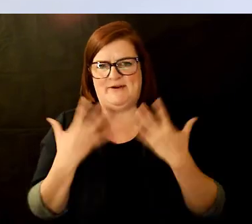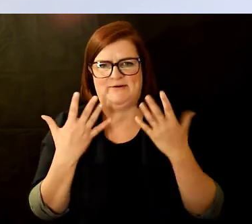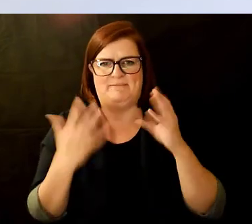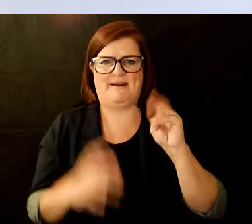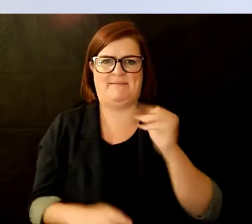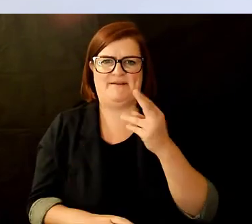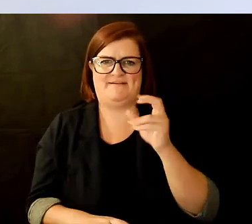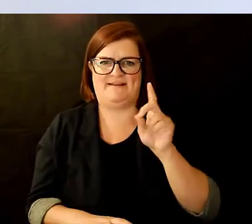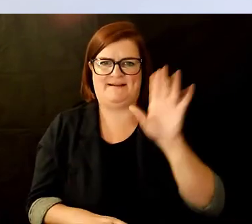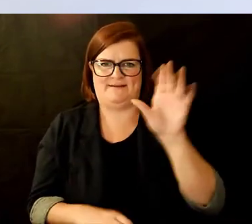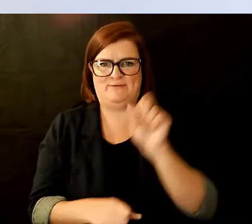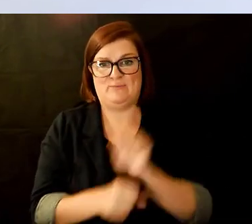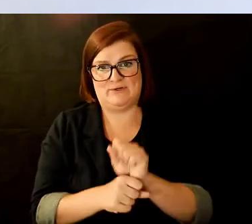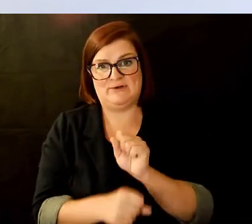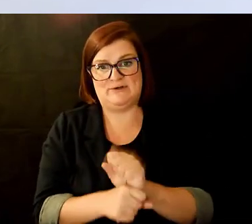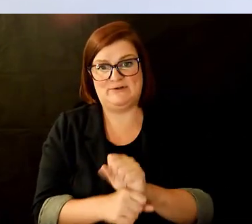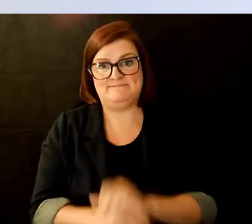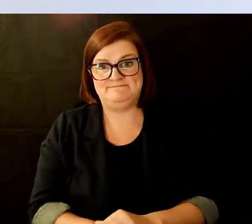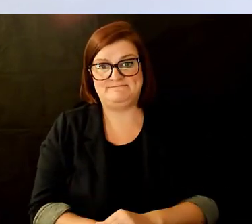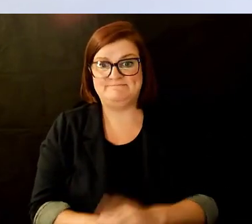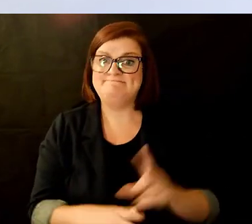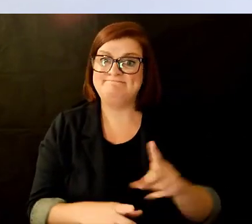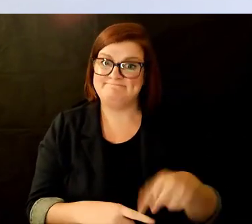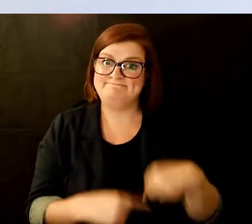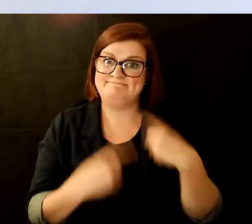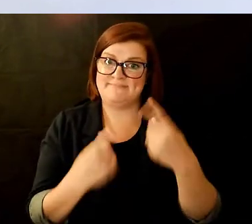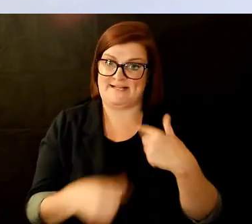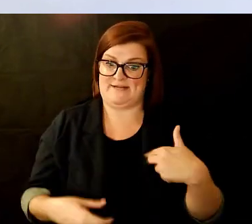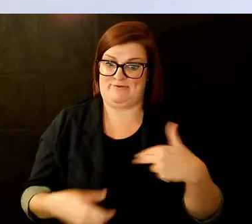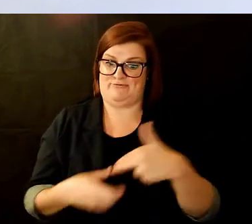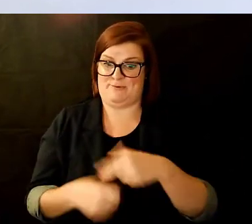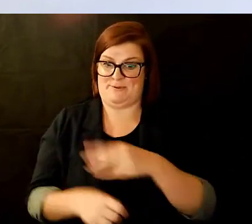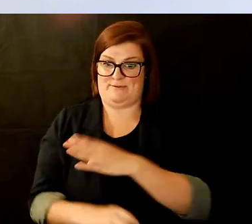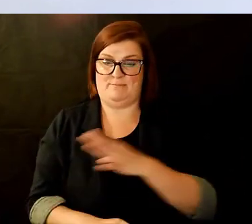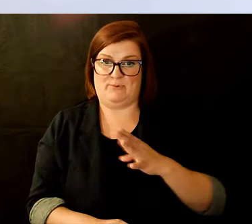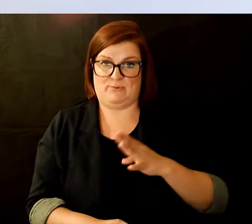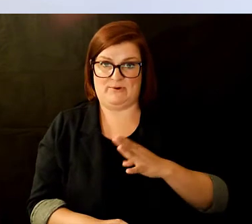Since joining the board, I developed a deep attachment